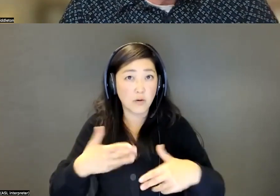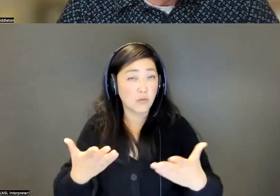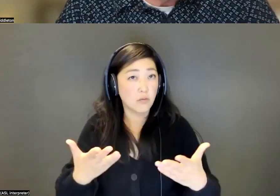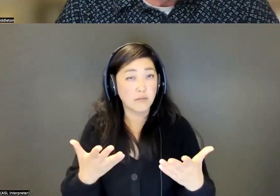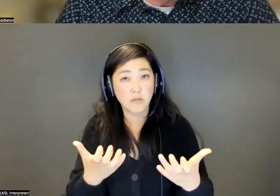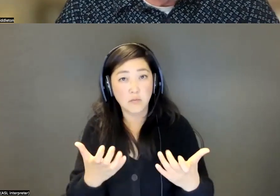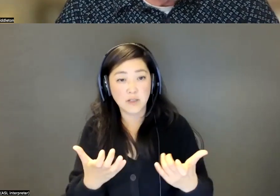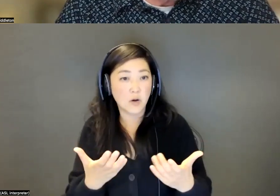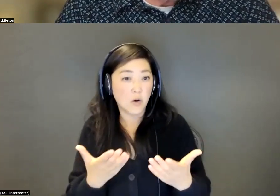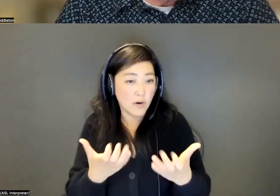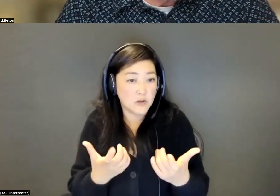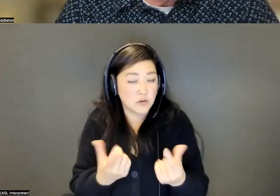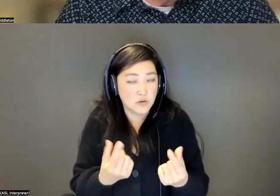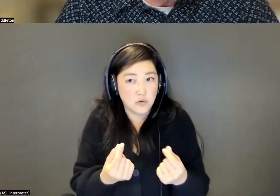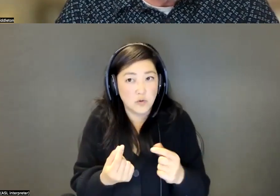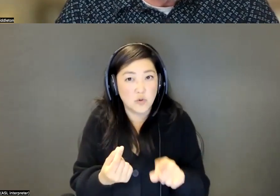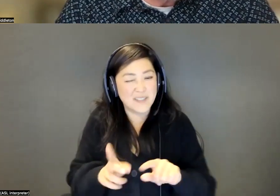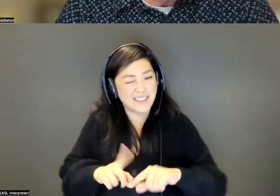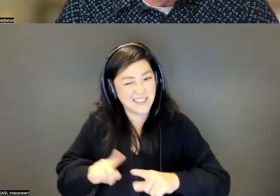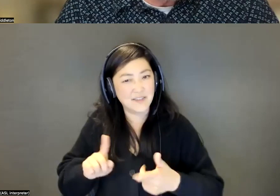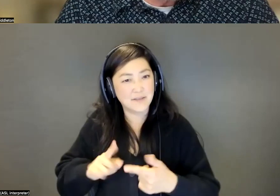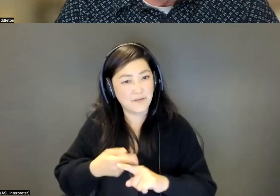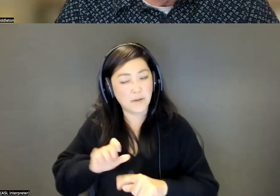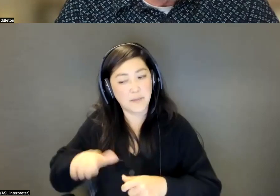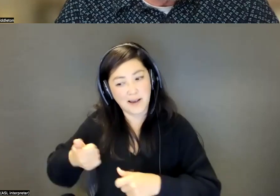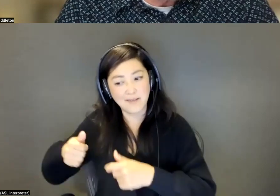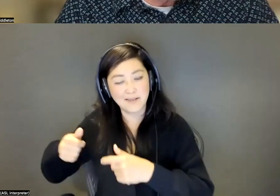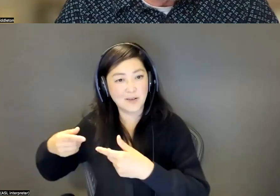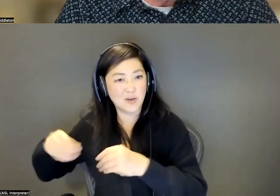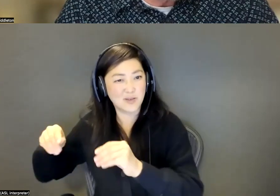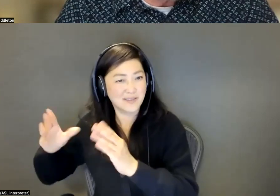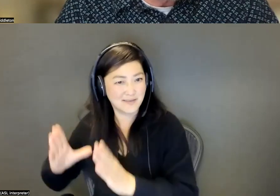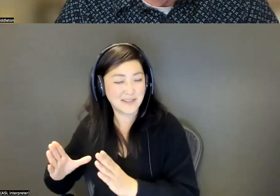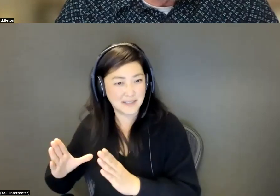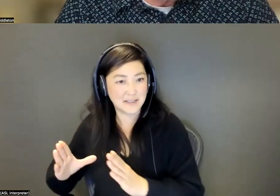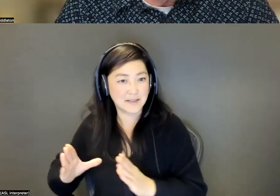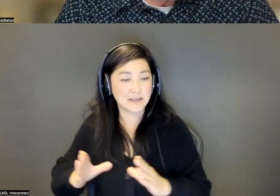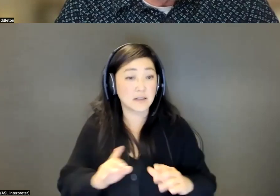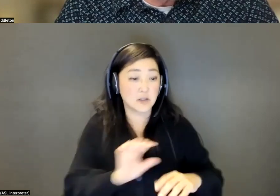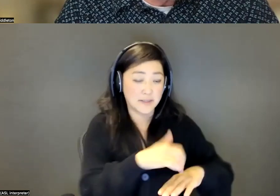So, we've built a lot of this stuff ourselves. We've built a catalog management system. So,